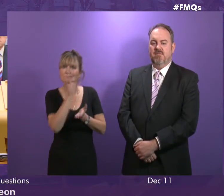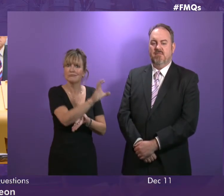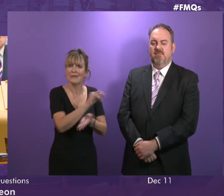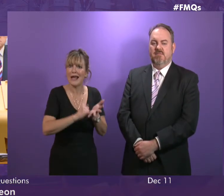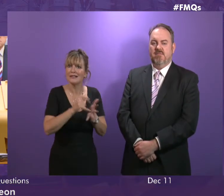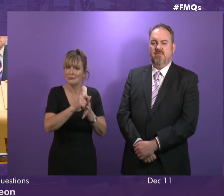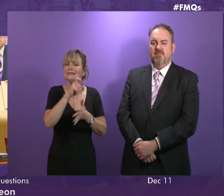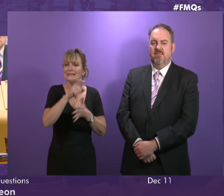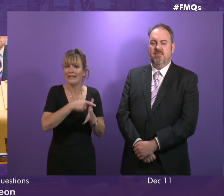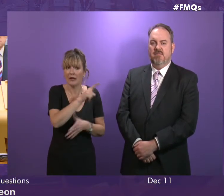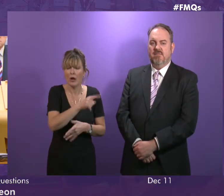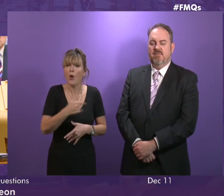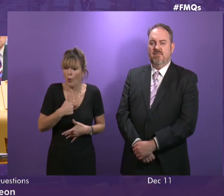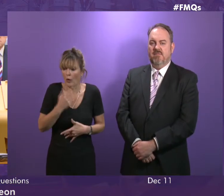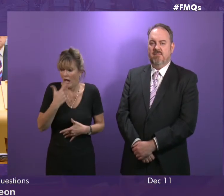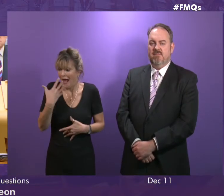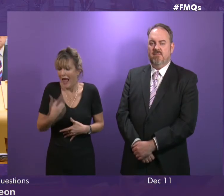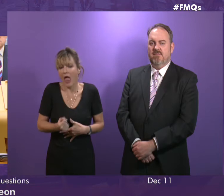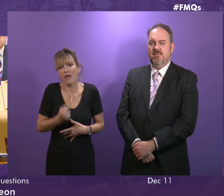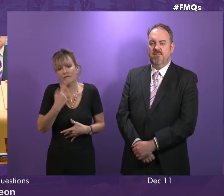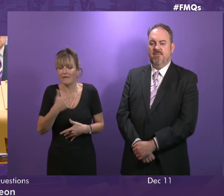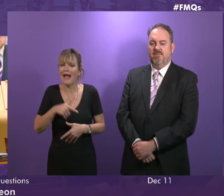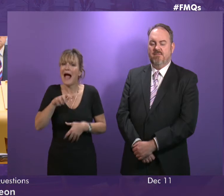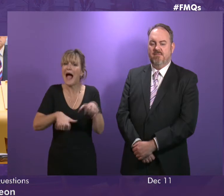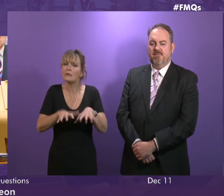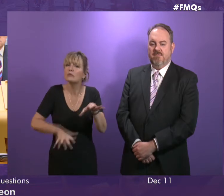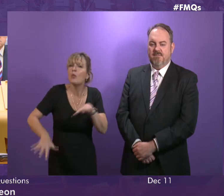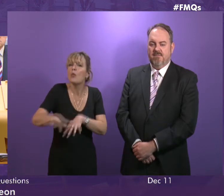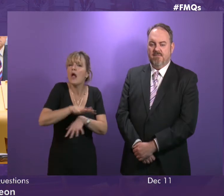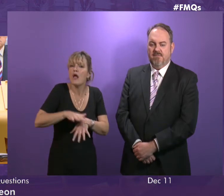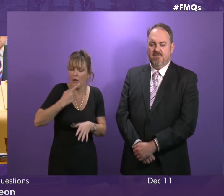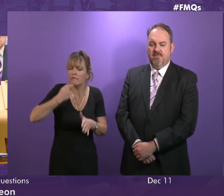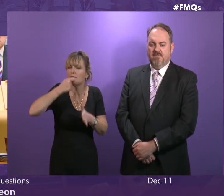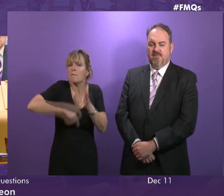and Wildlife (Penalties, Protections and Powers) (Scotland) Bill, which will increase the maximum